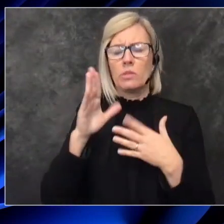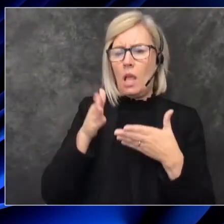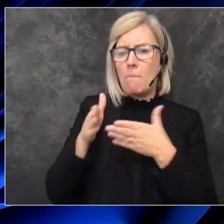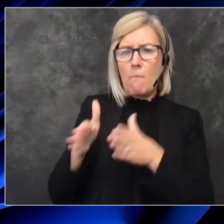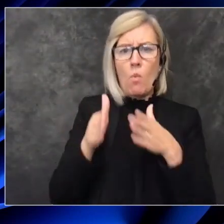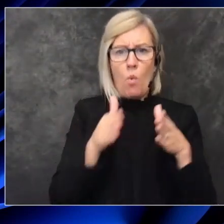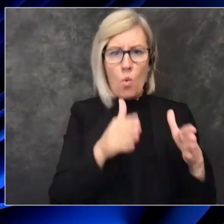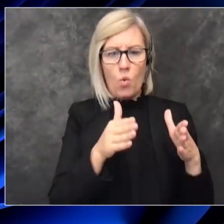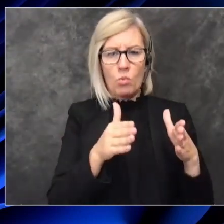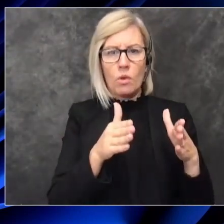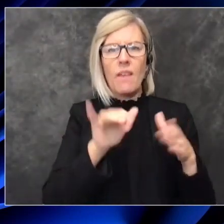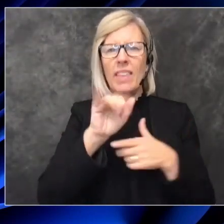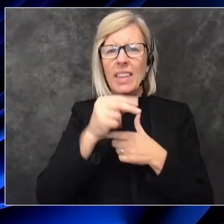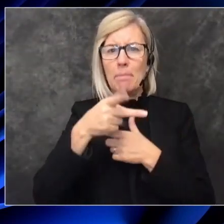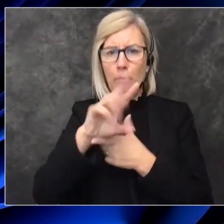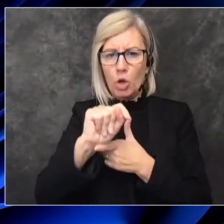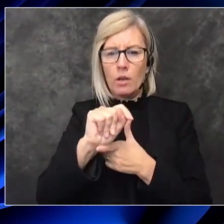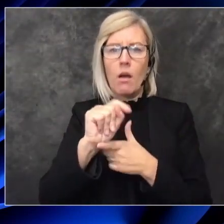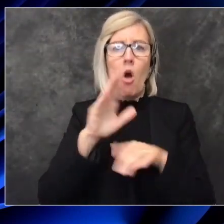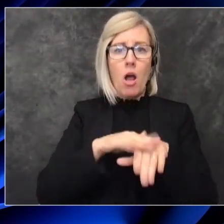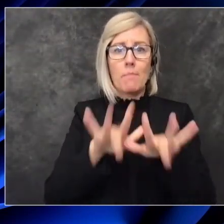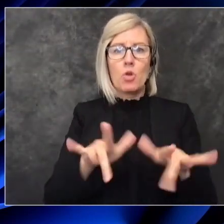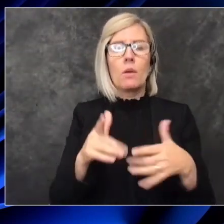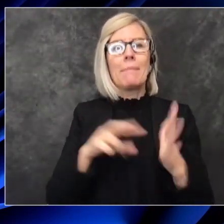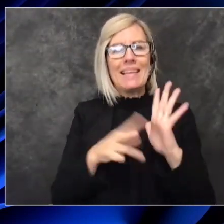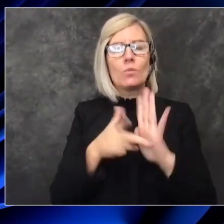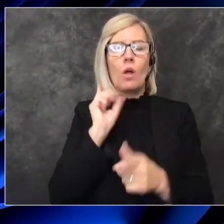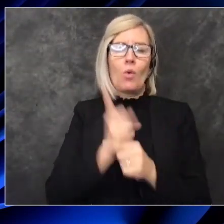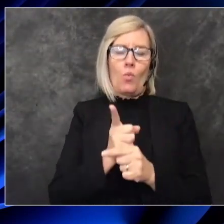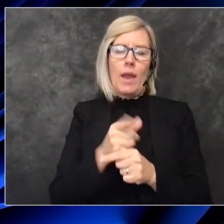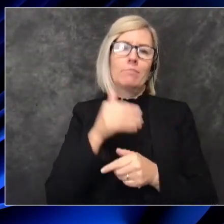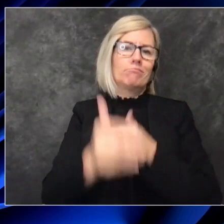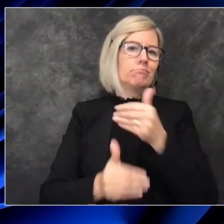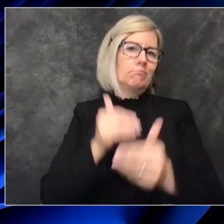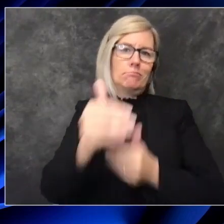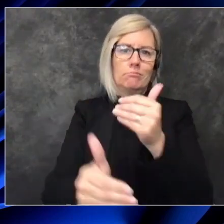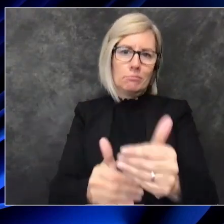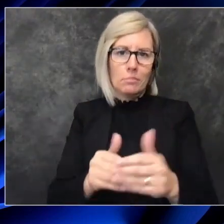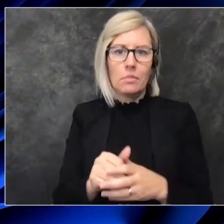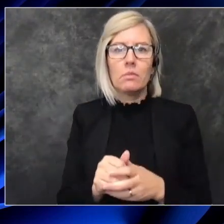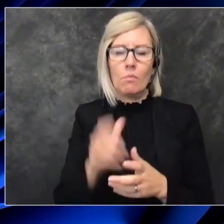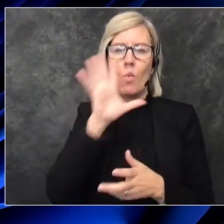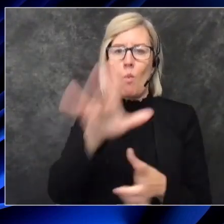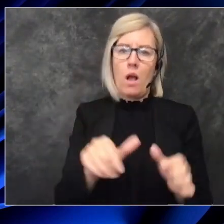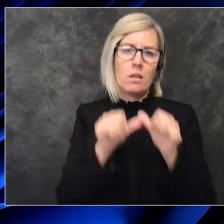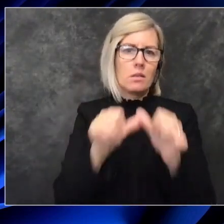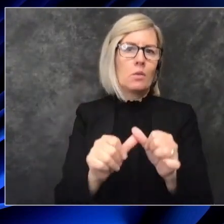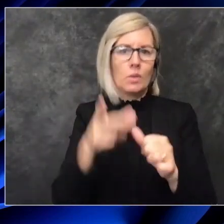I just know that we're on the right track here. You know, we're going to continue to see investments in this space,